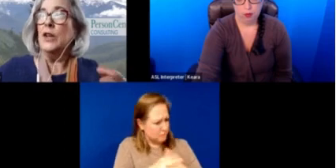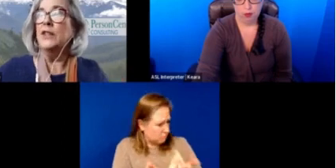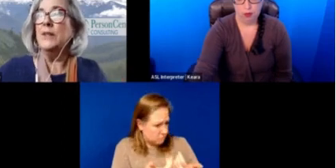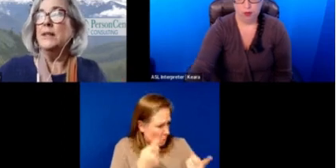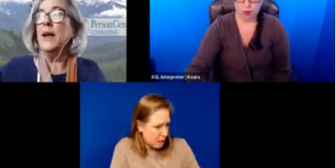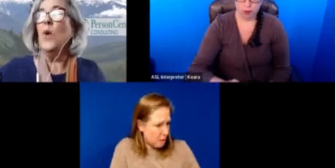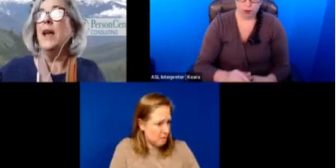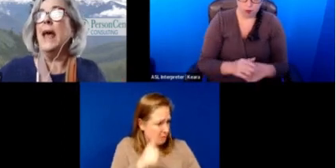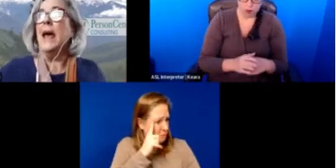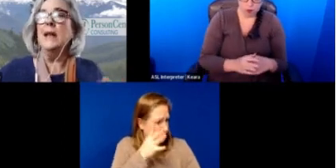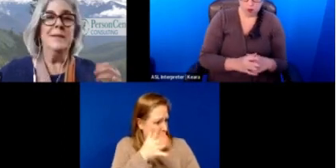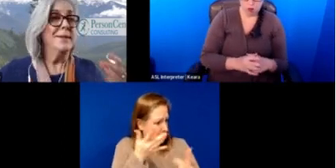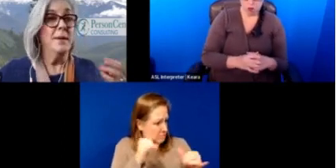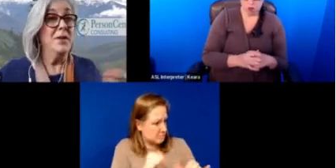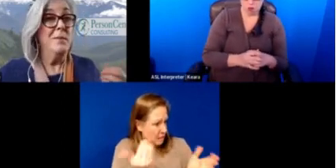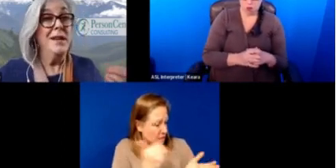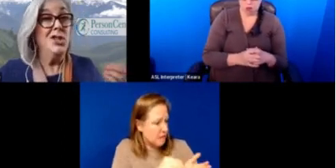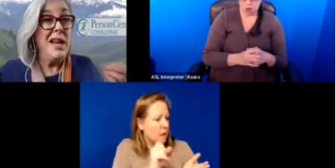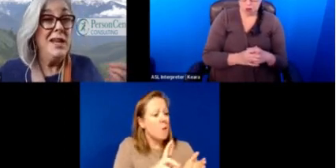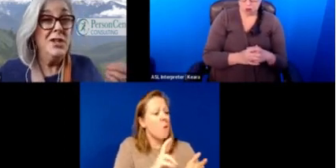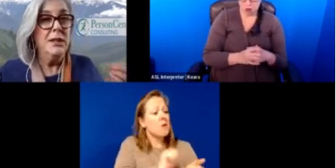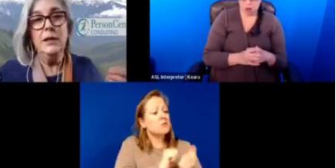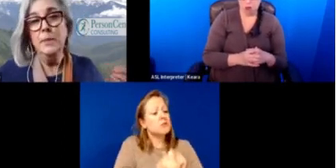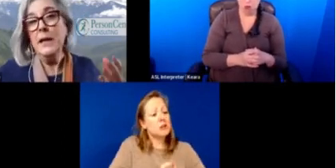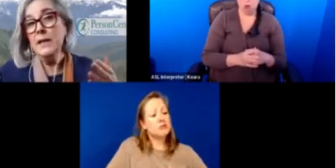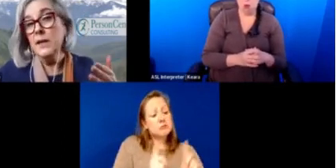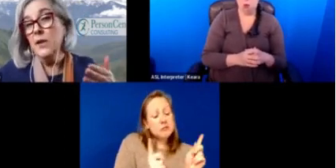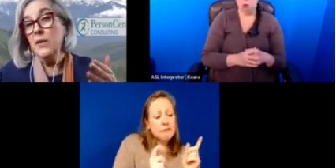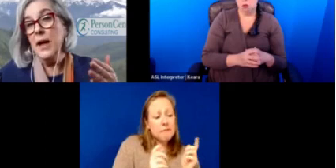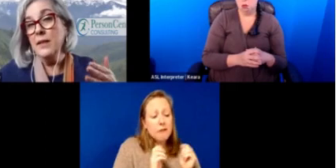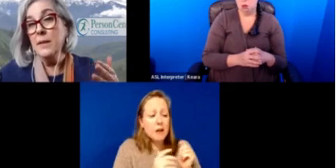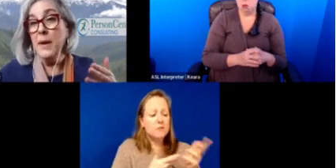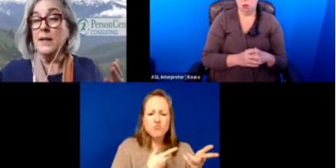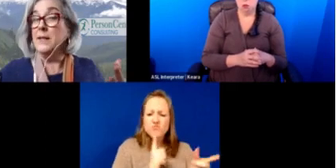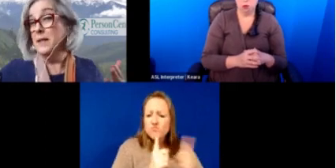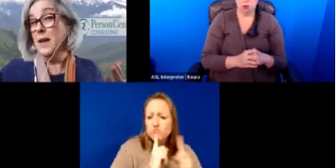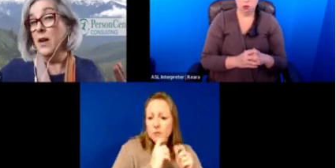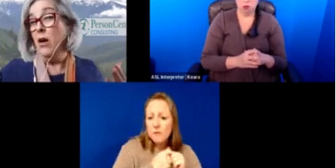you're gonna do it the same way again, is there something you might change a little bit so that the impact isn't there at